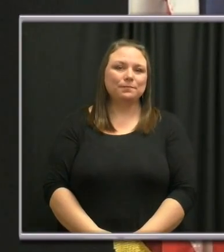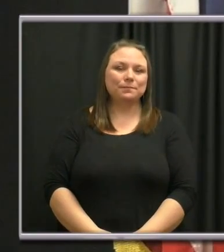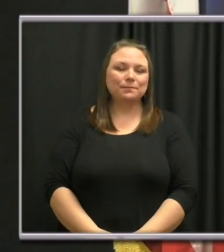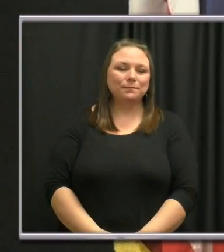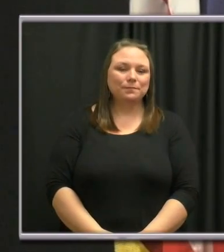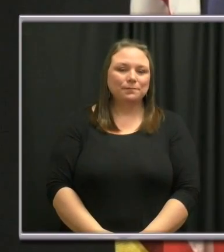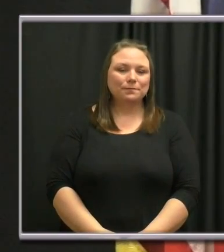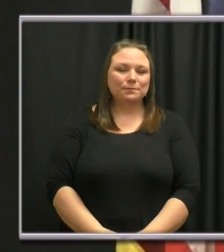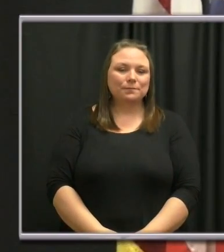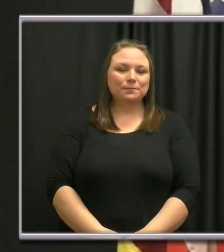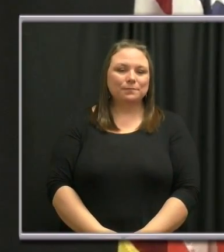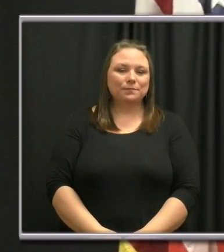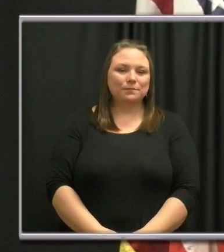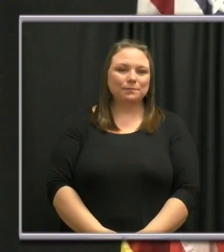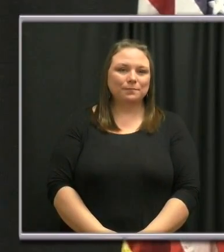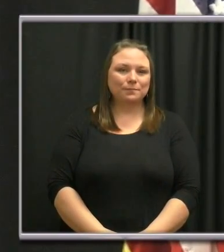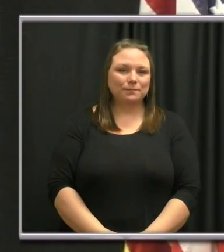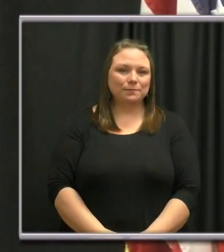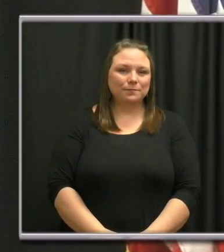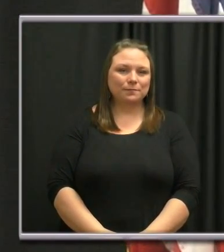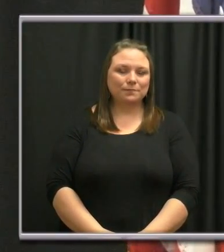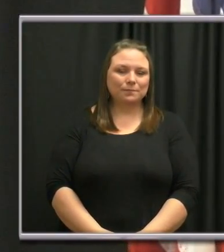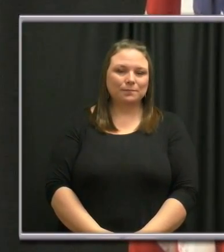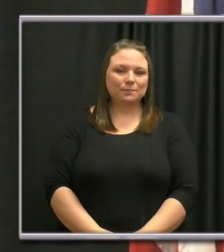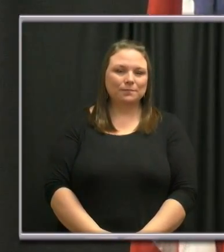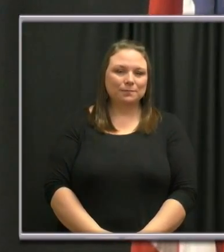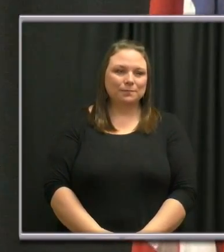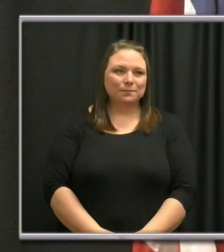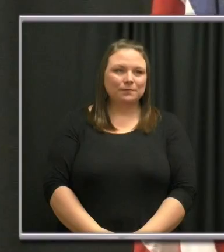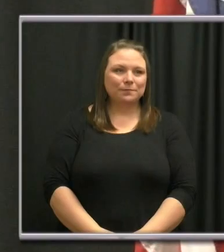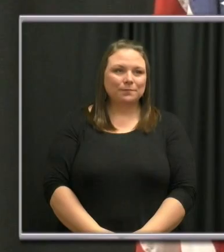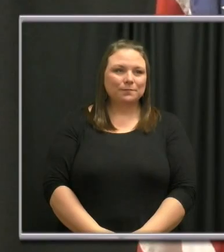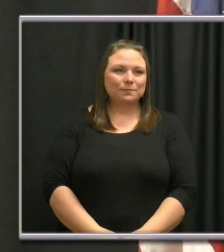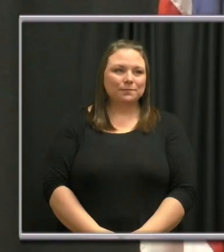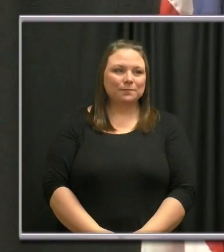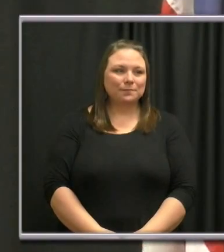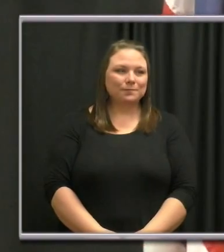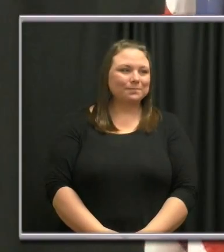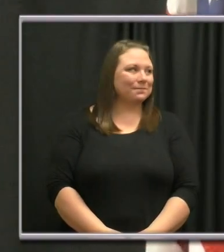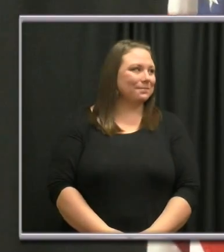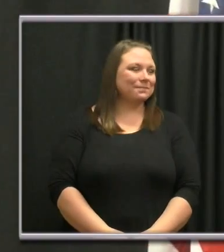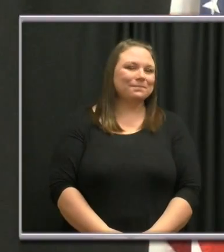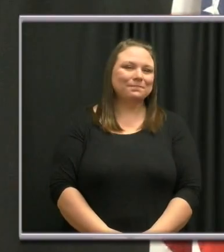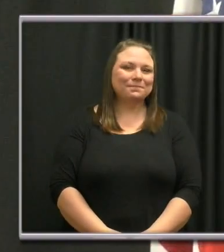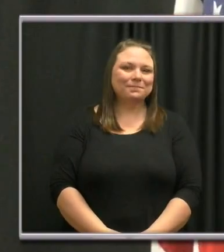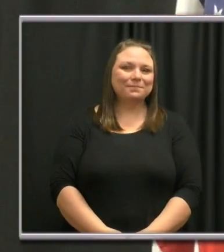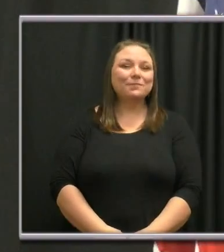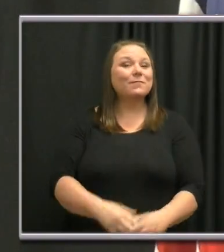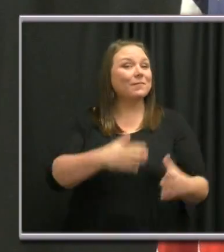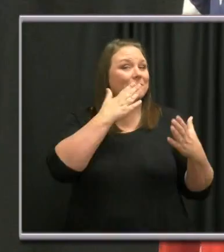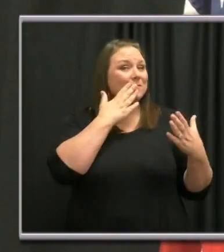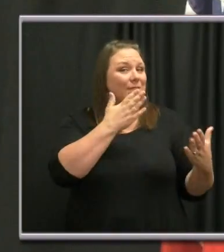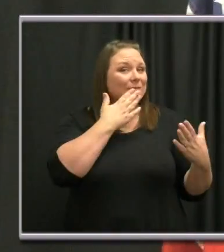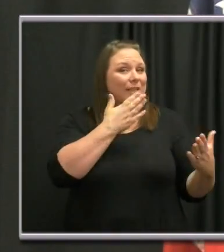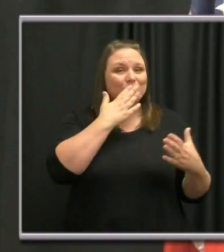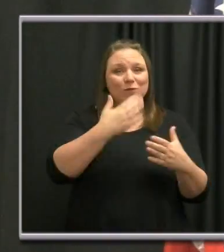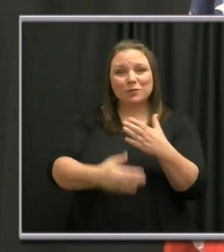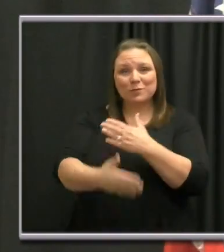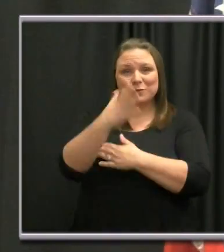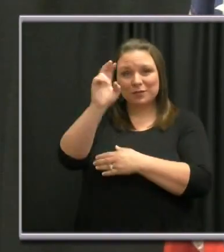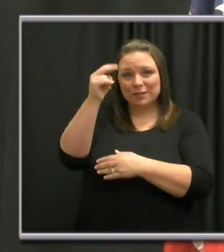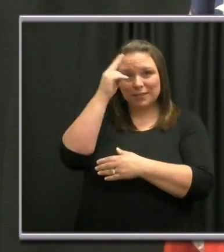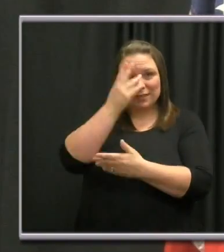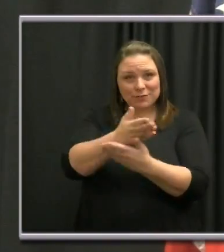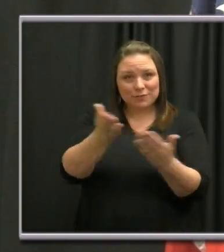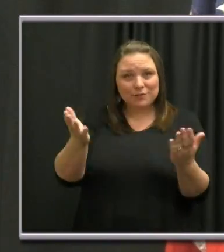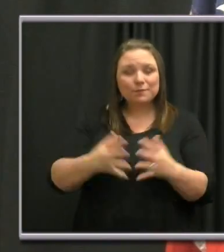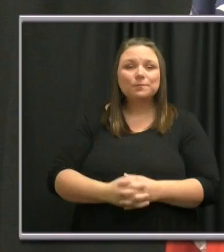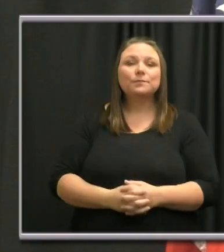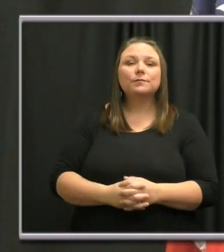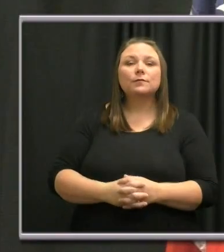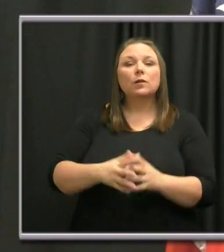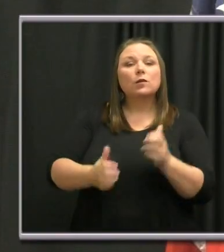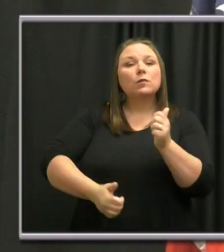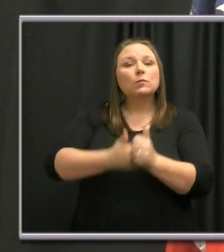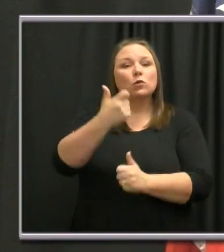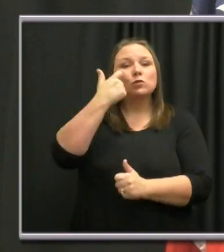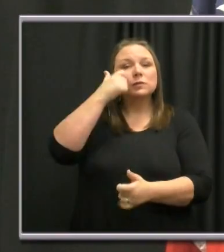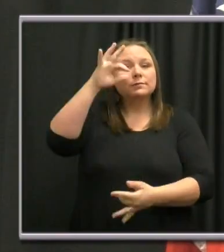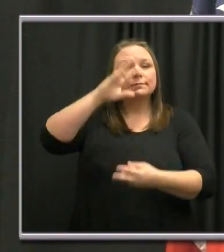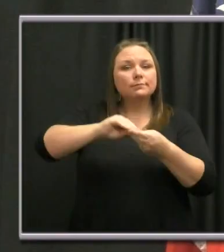THANK YOU. THANK YOU VERY GOOD